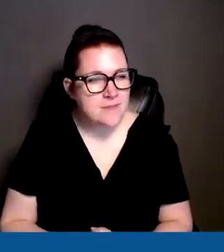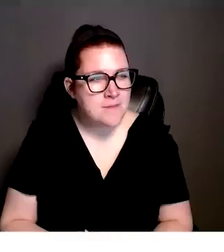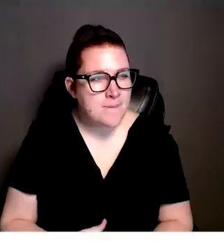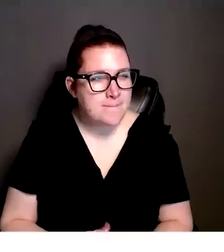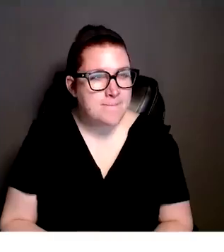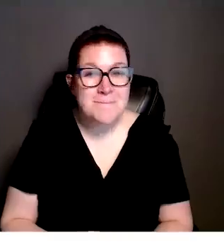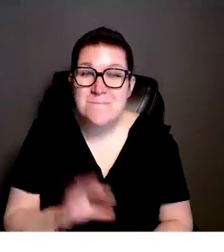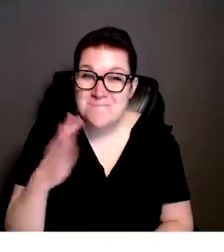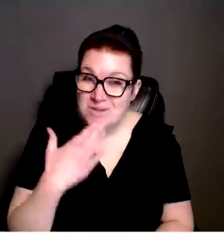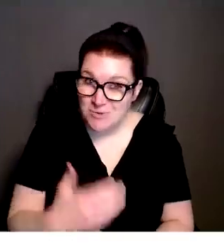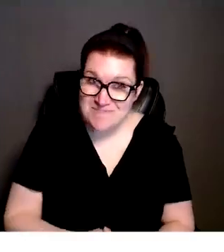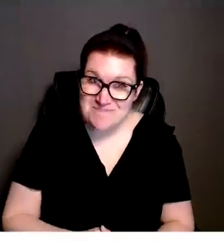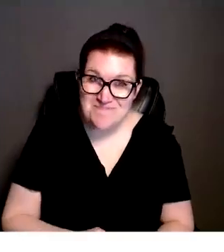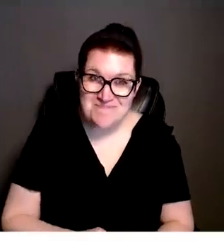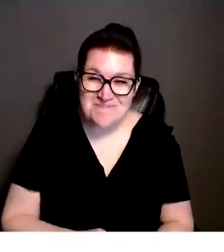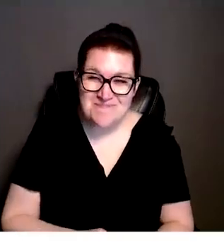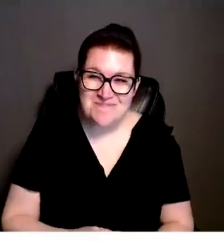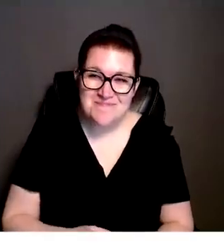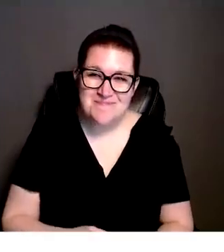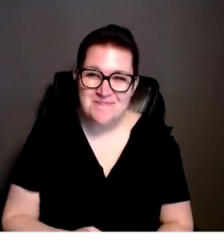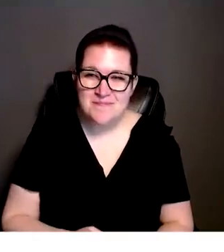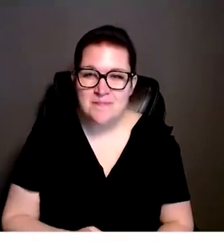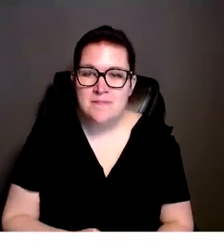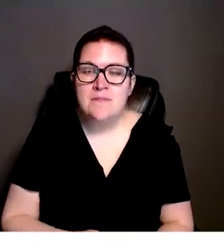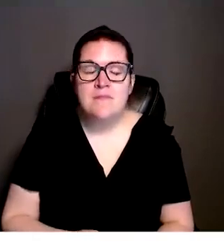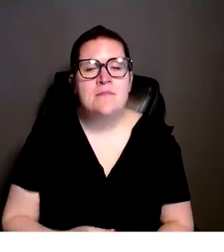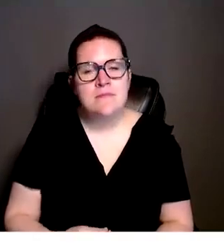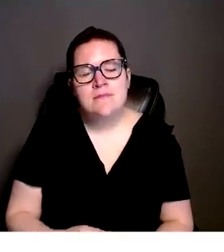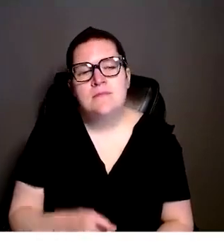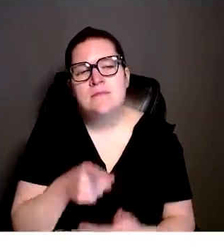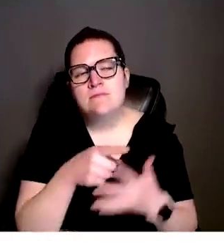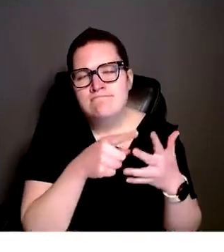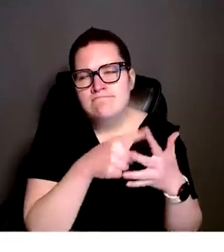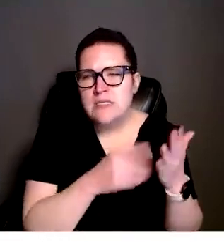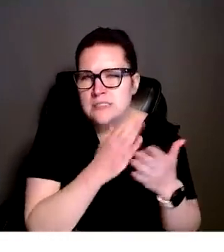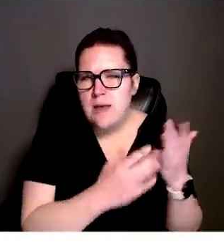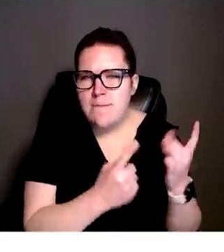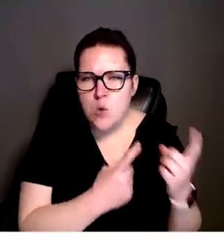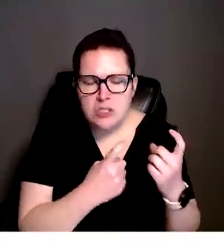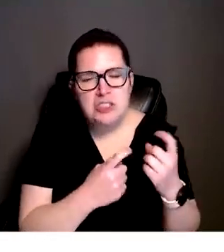[Camille Anoll-Hunter]: Thank you. So, we had some questions about what phase two and three will look like.